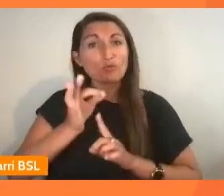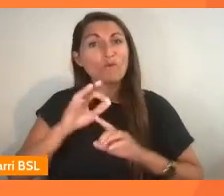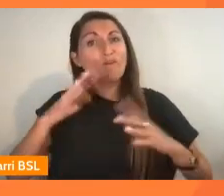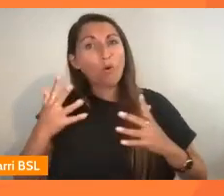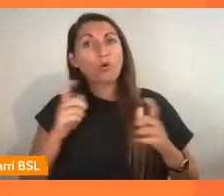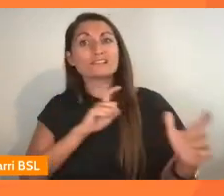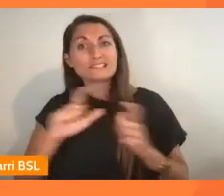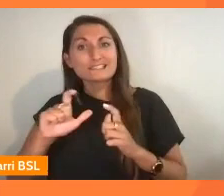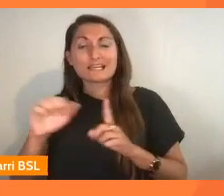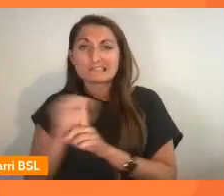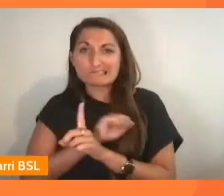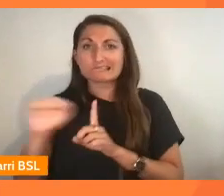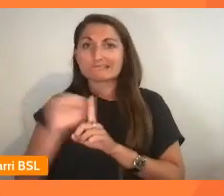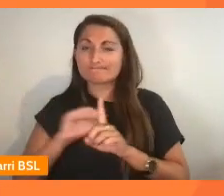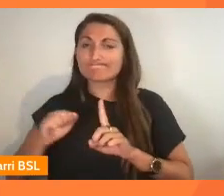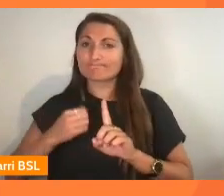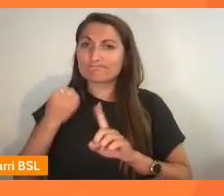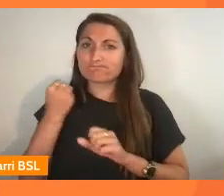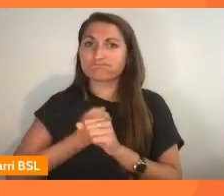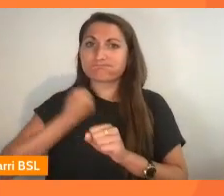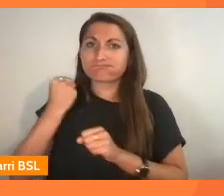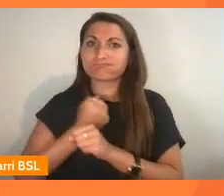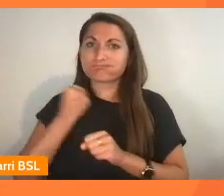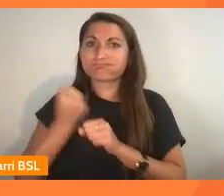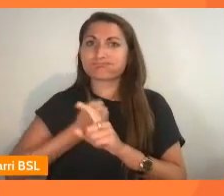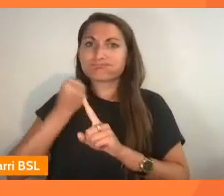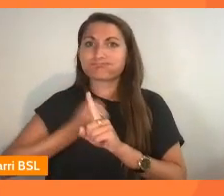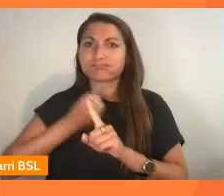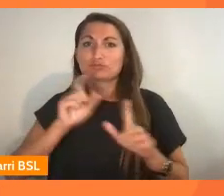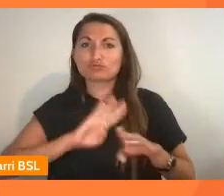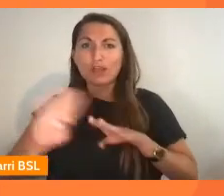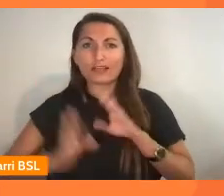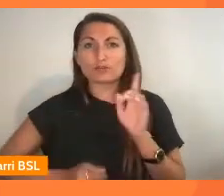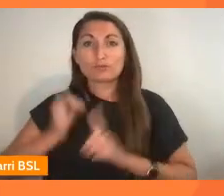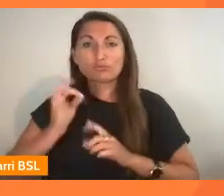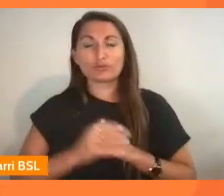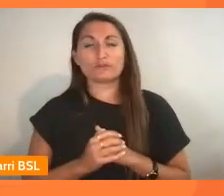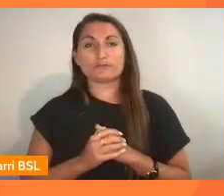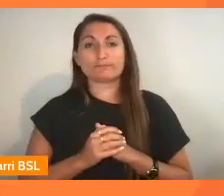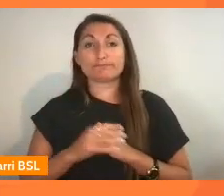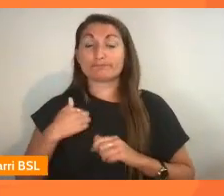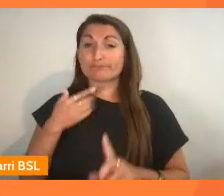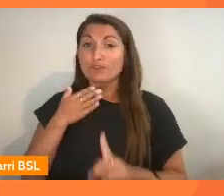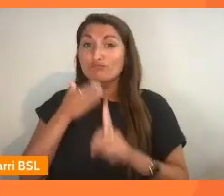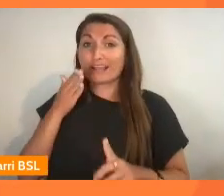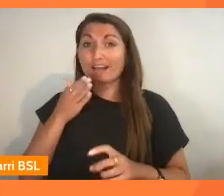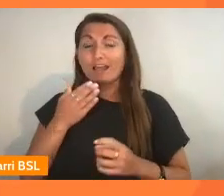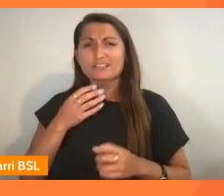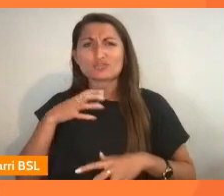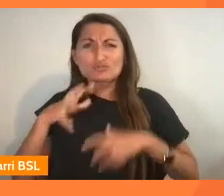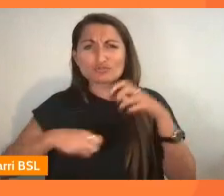It's recognising that the struggles for progression and equality that existed in the past are still here today.